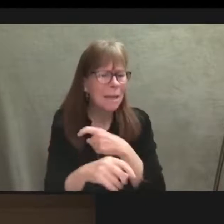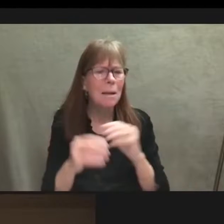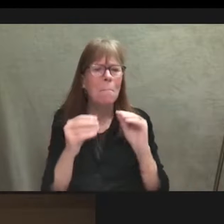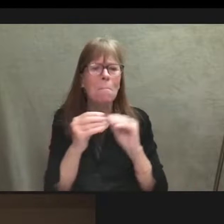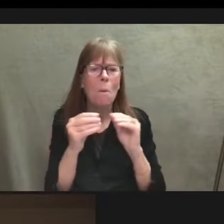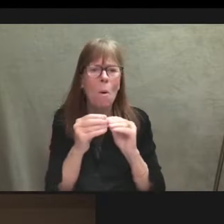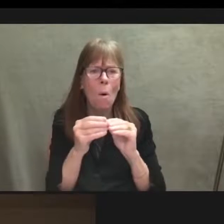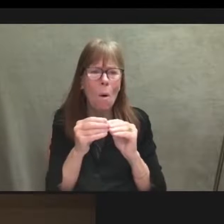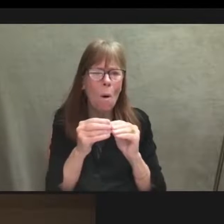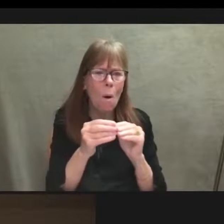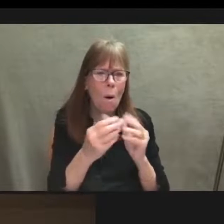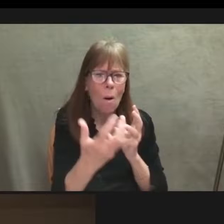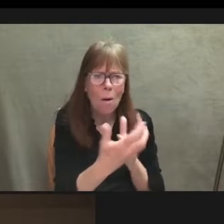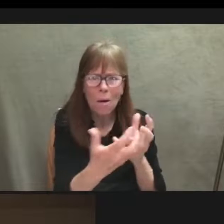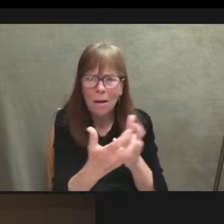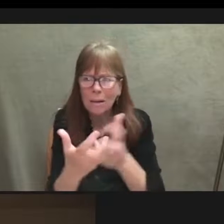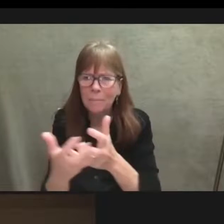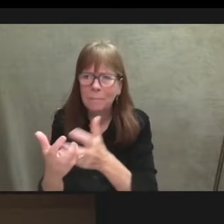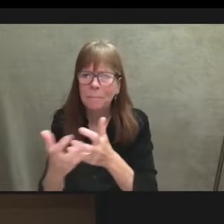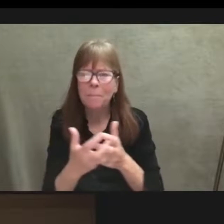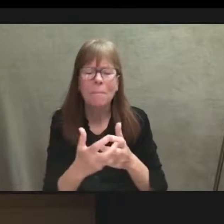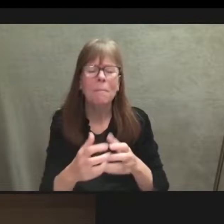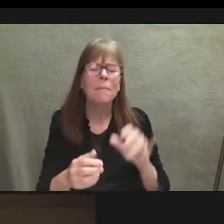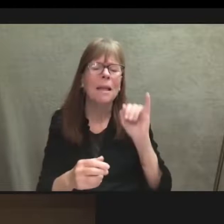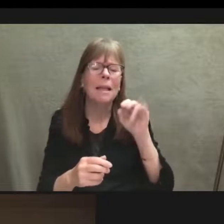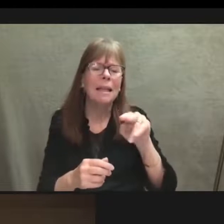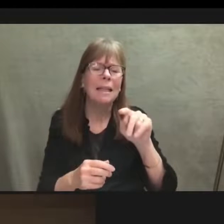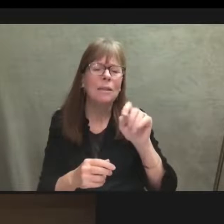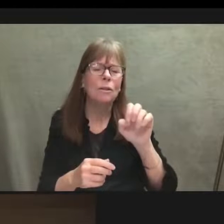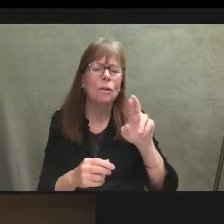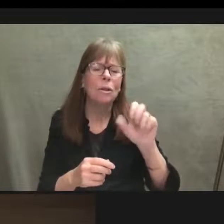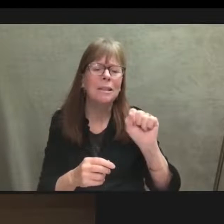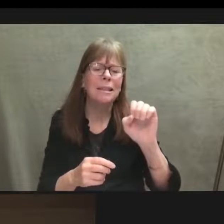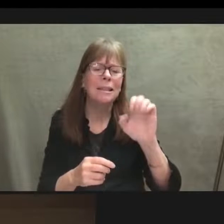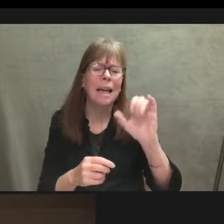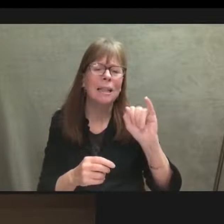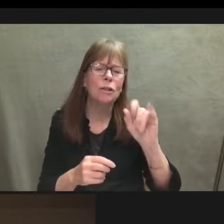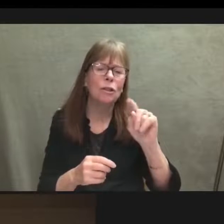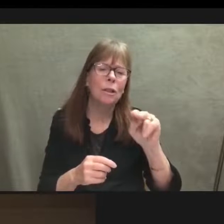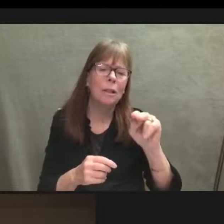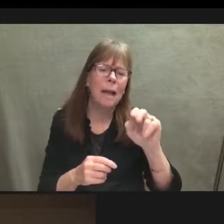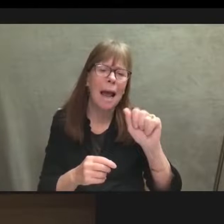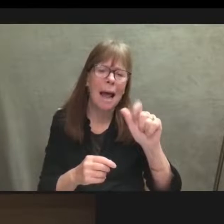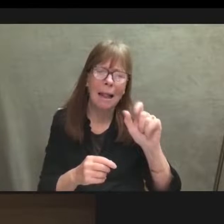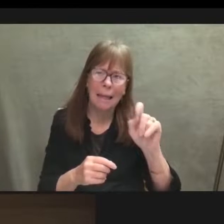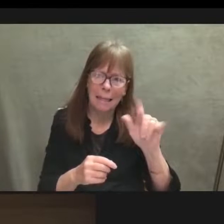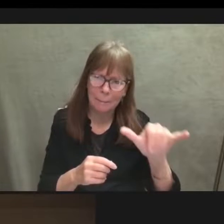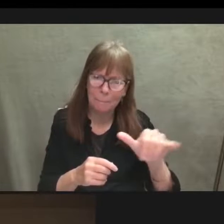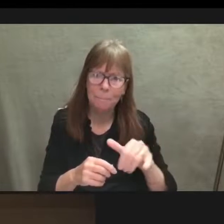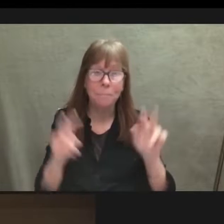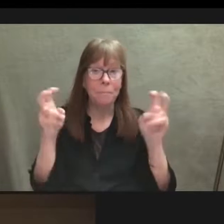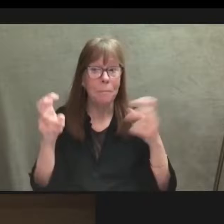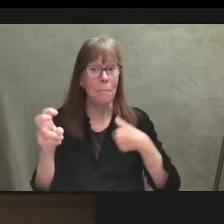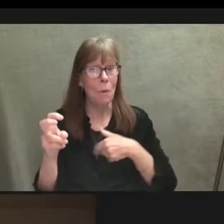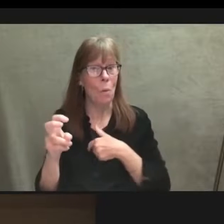I just wanted to read this one quote that said, “As we challenge white supremacy,